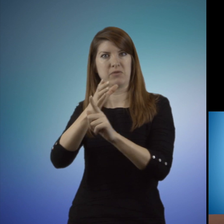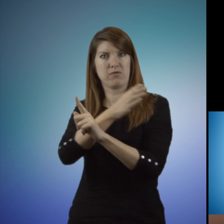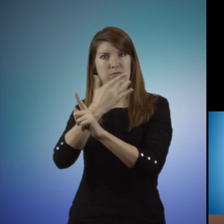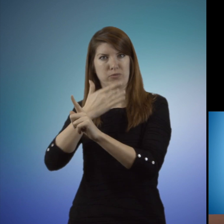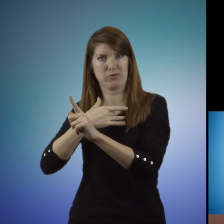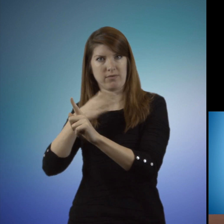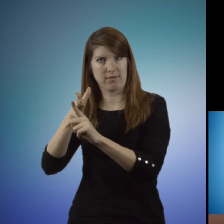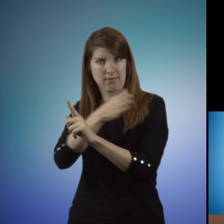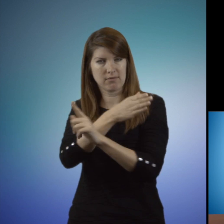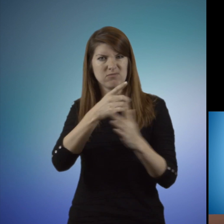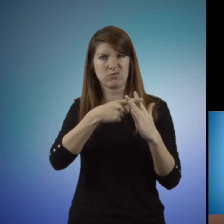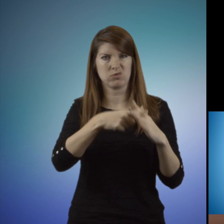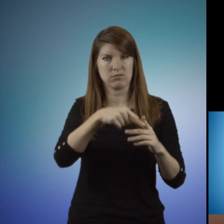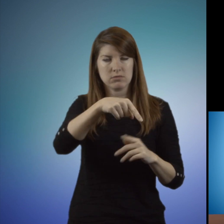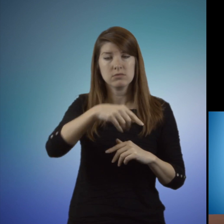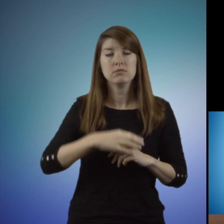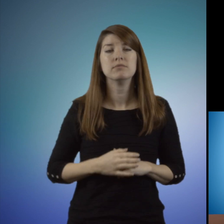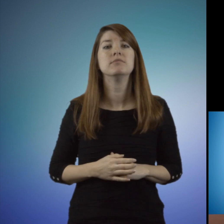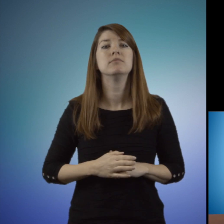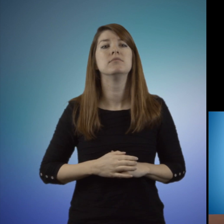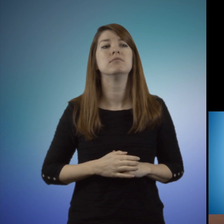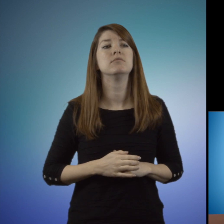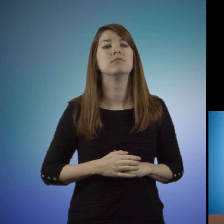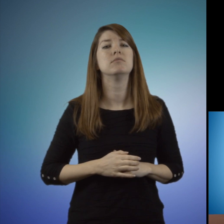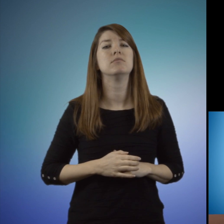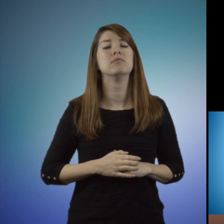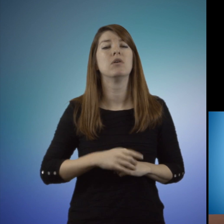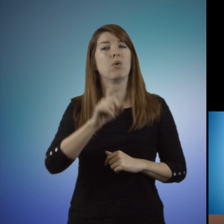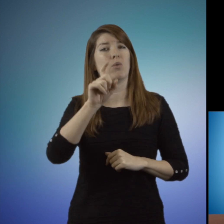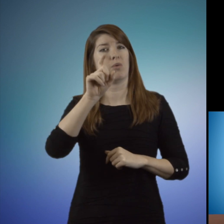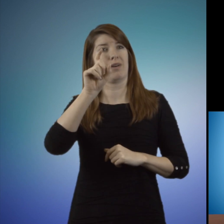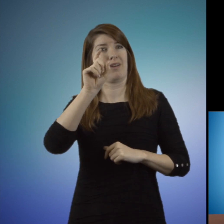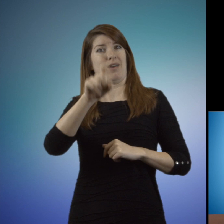Then we have to make sure that the evaluation is done by qualified personnel